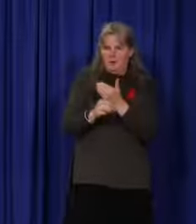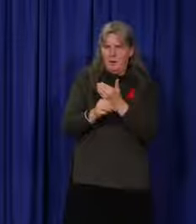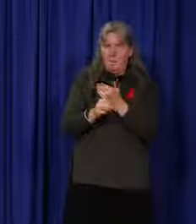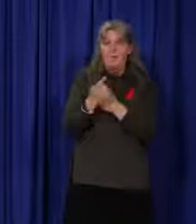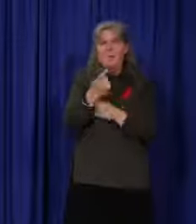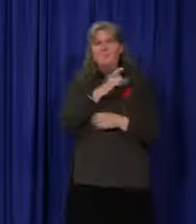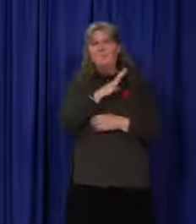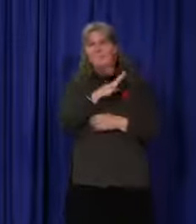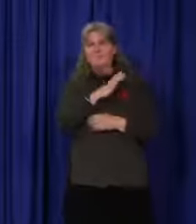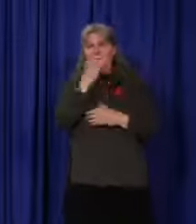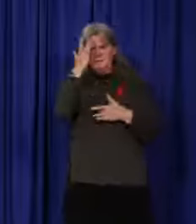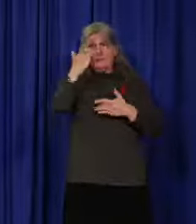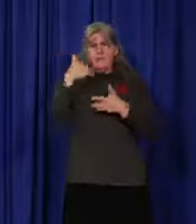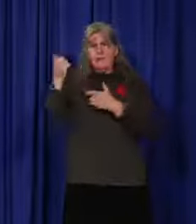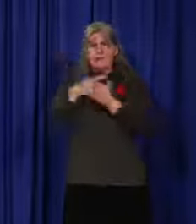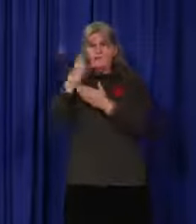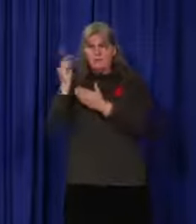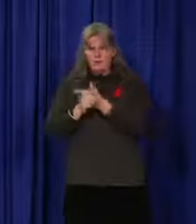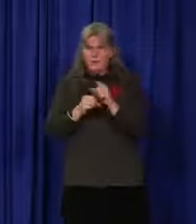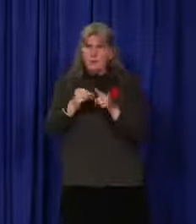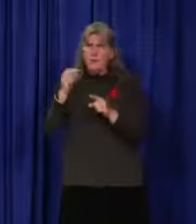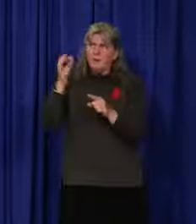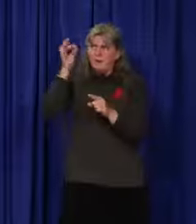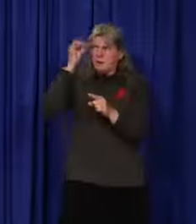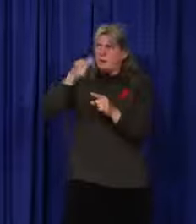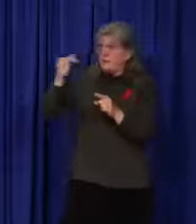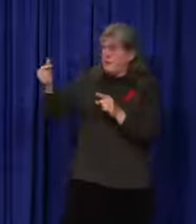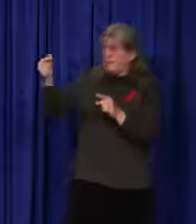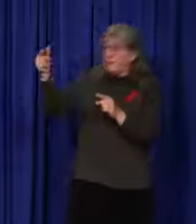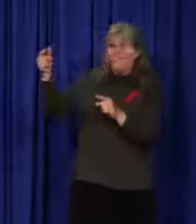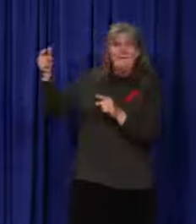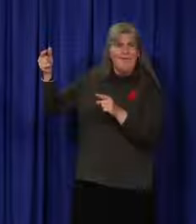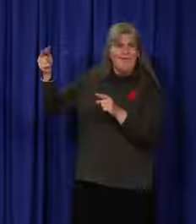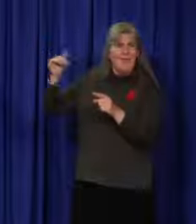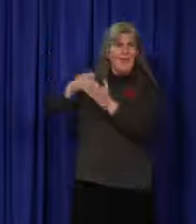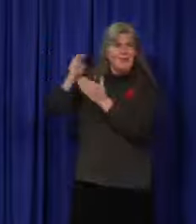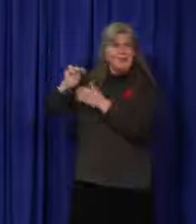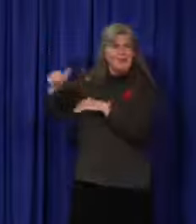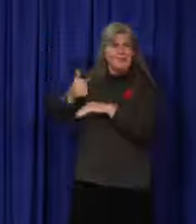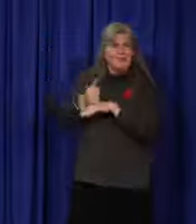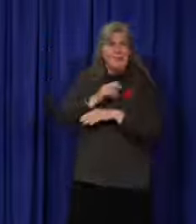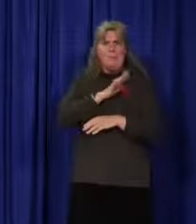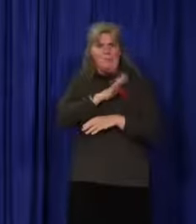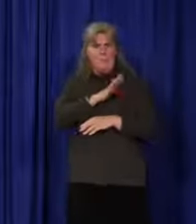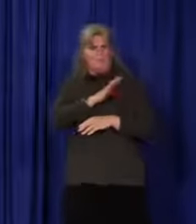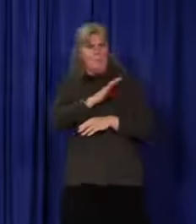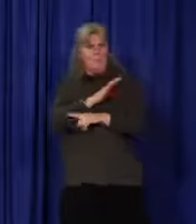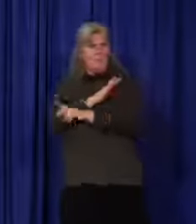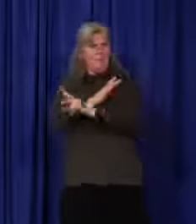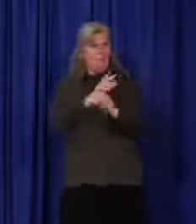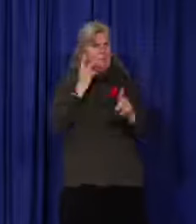It wouldn't be a good thing if you did happen to have been exposed and are sick and are in